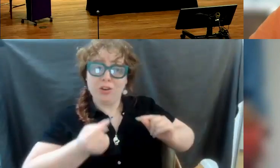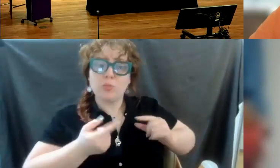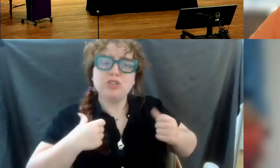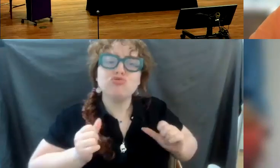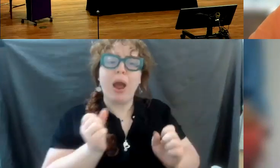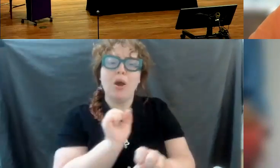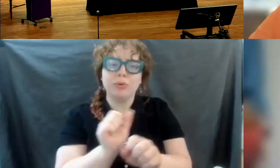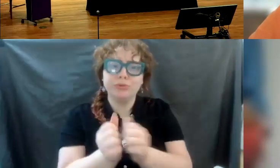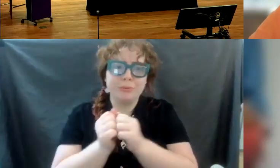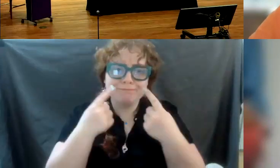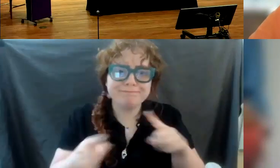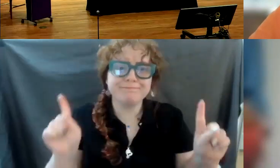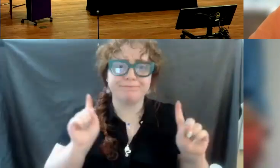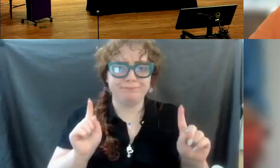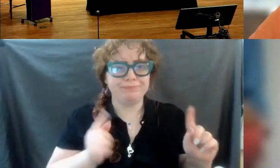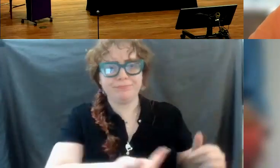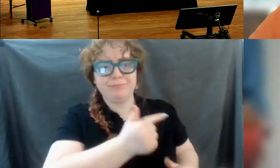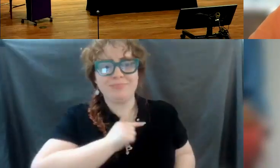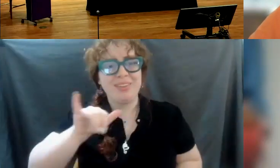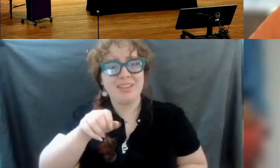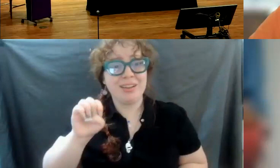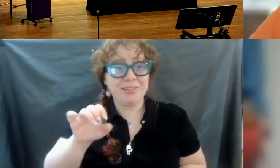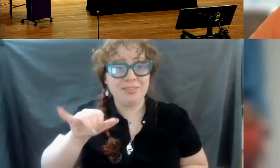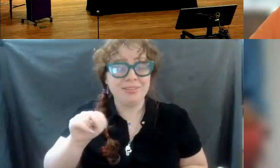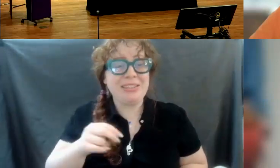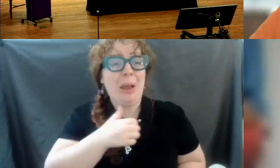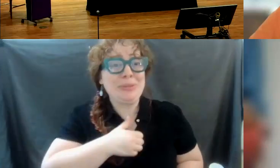And and apologies in my haste to jump into the content